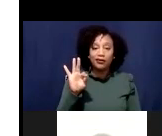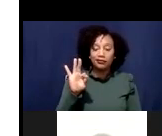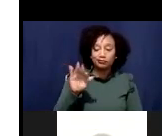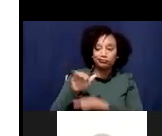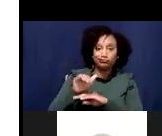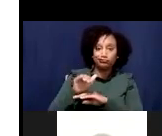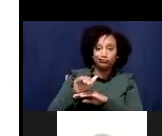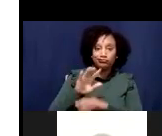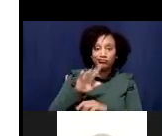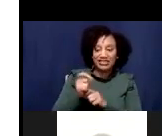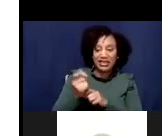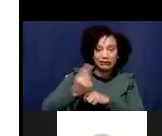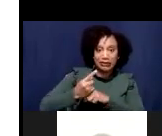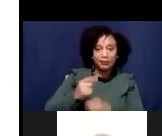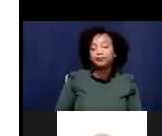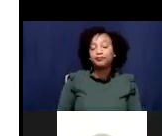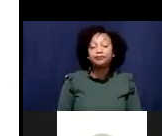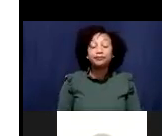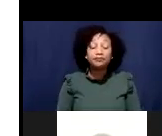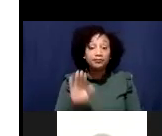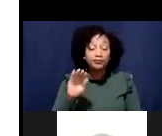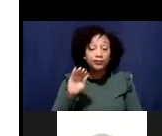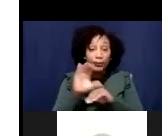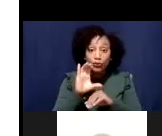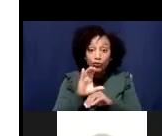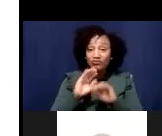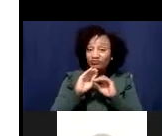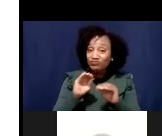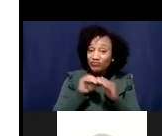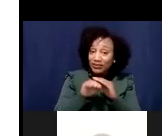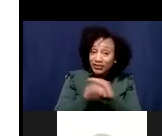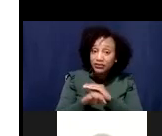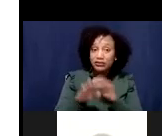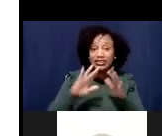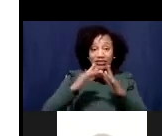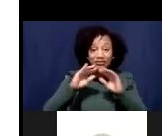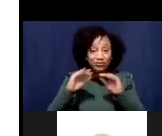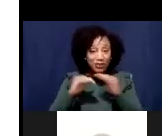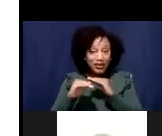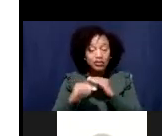If you do not have access to a computer or internet, please contact us well before the deadline